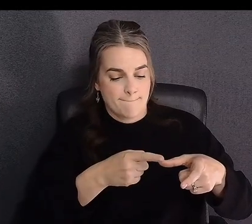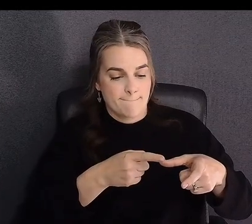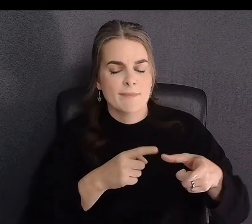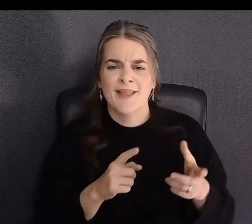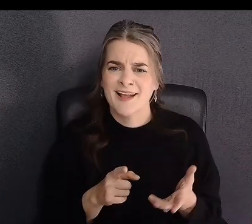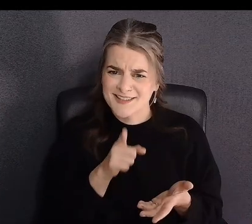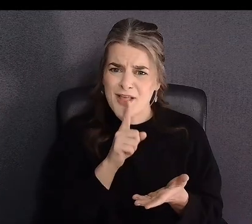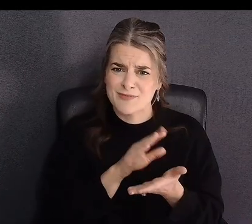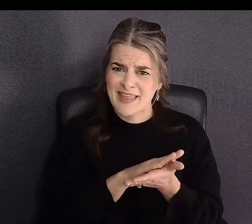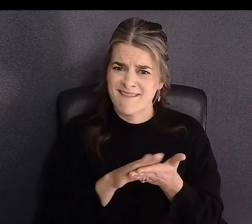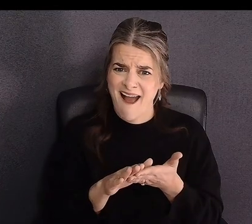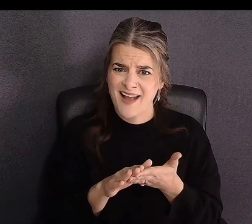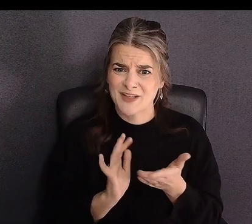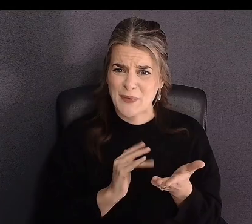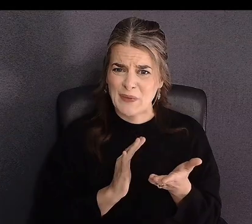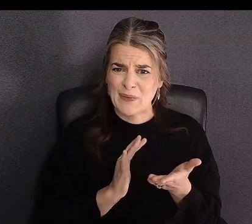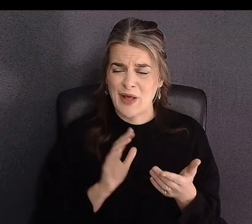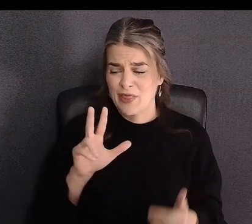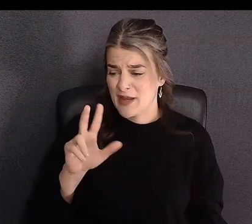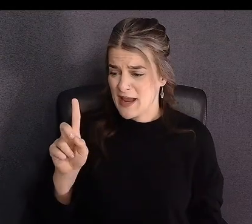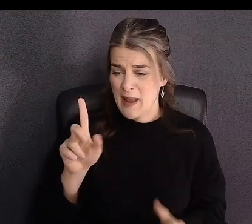So 3D printing can be a cool way to adapt some stuff